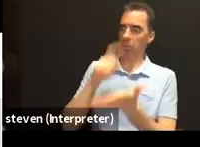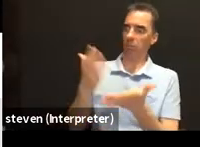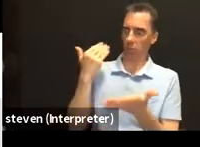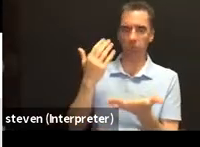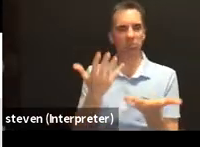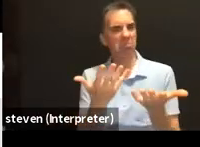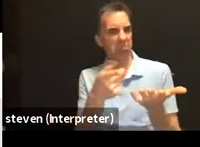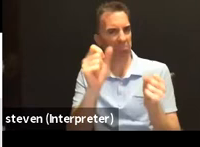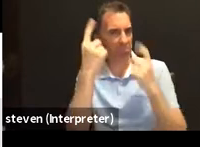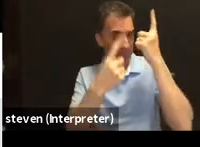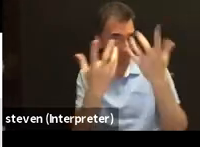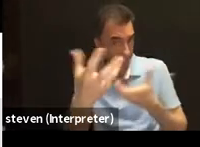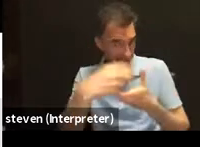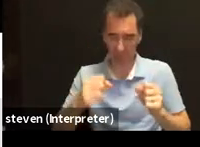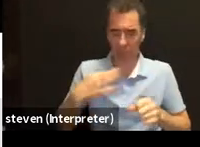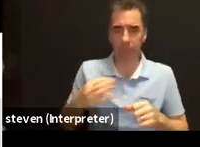maria.rodriguez: Now, Natalie Chavez: You have the previous one to go back to the